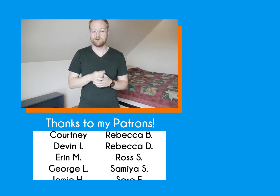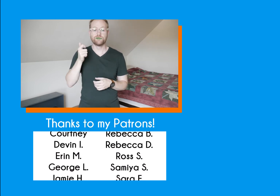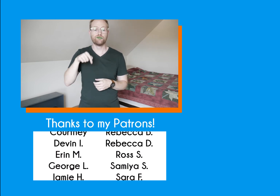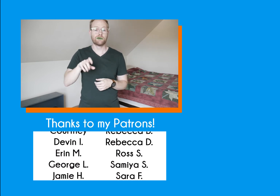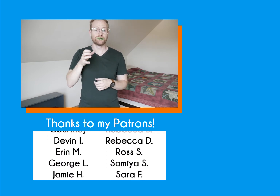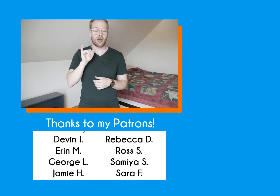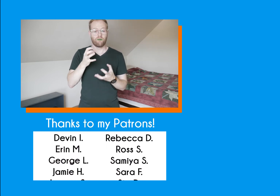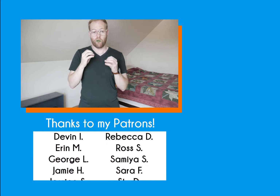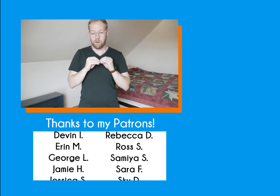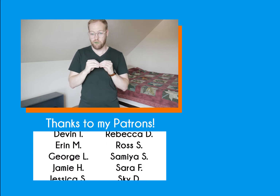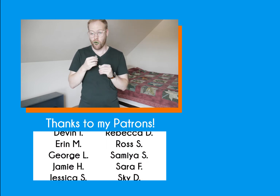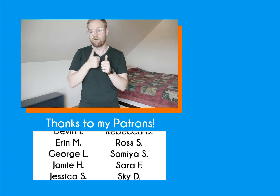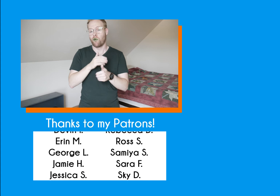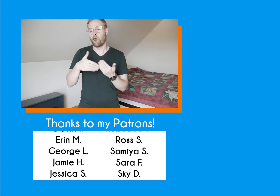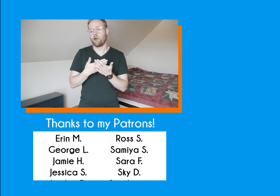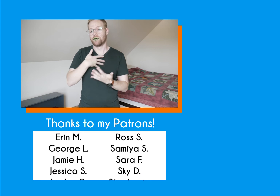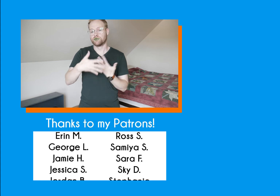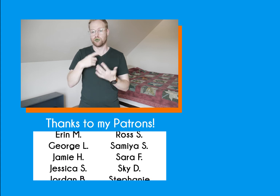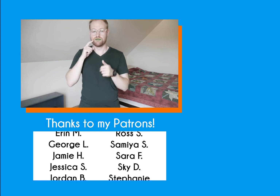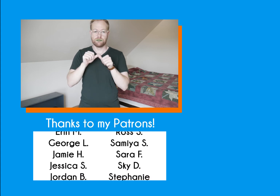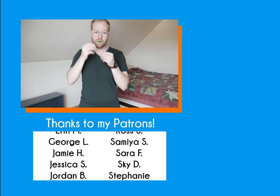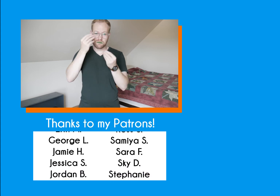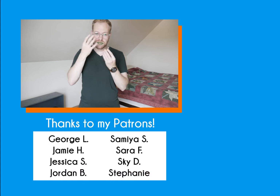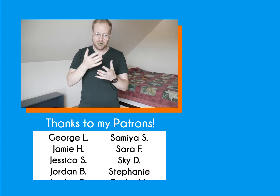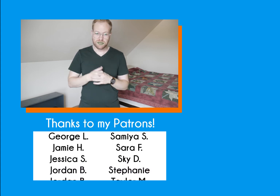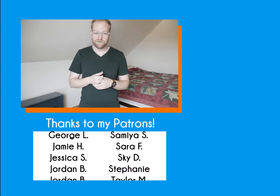Subscribe to this channel for more, and follow me on all my socials to stay updated.